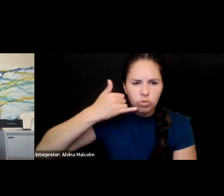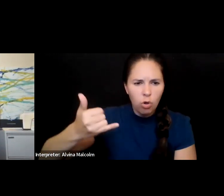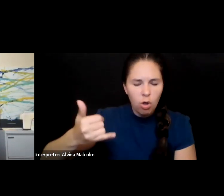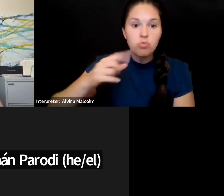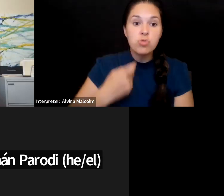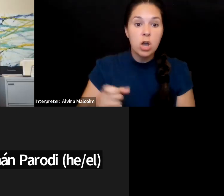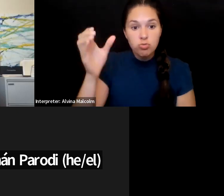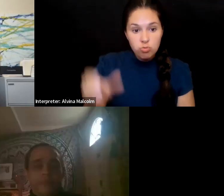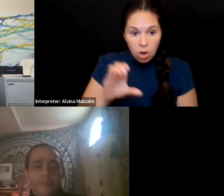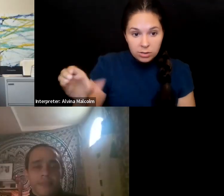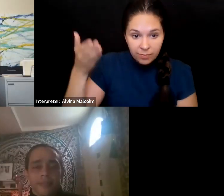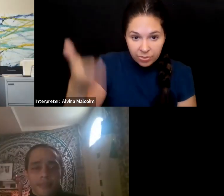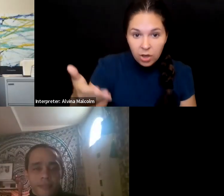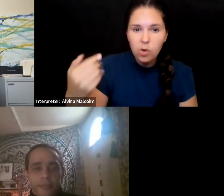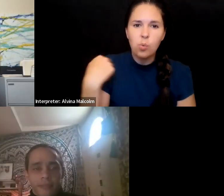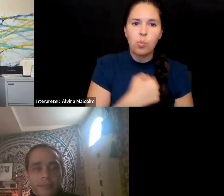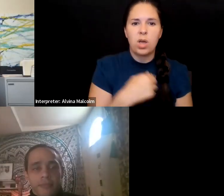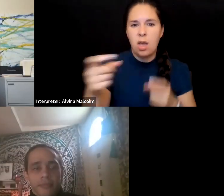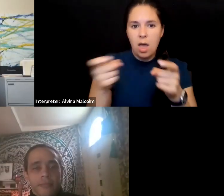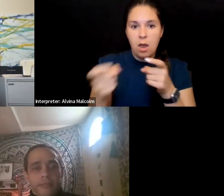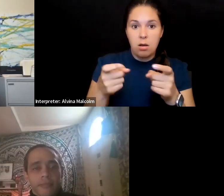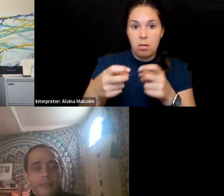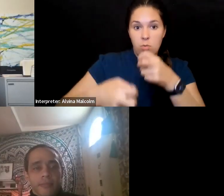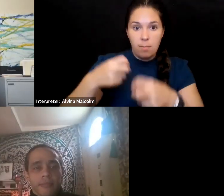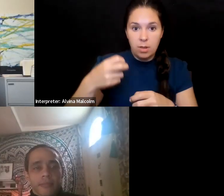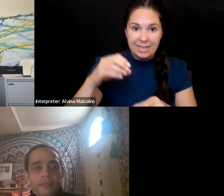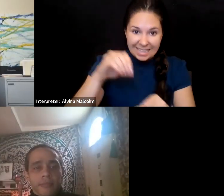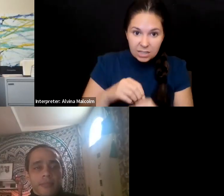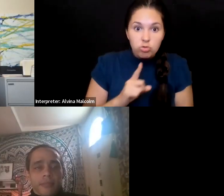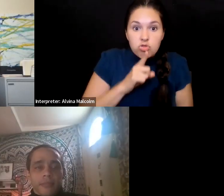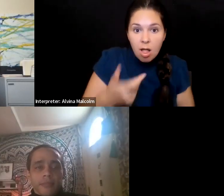these calls. Marcy is on the calls whenever she can. FEMA is on the